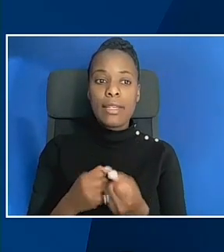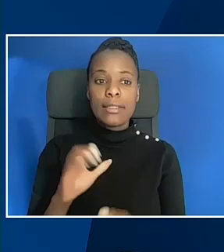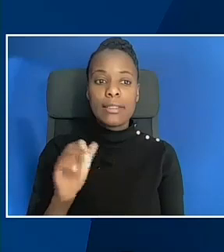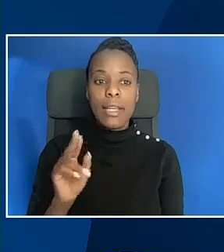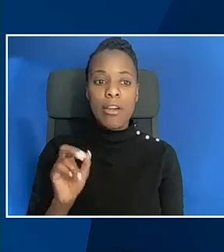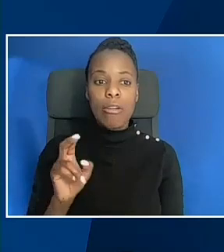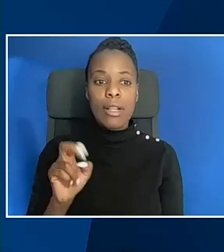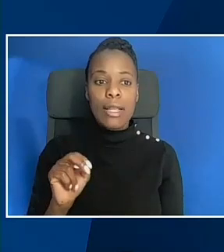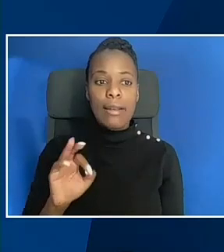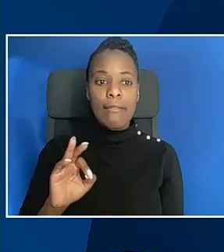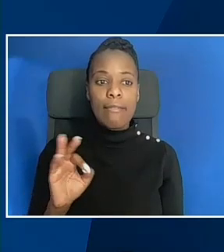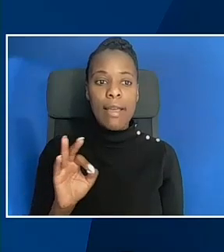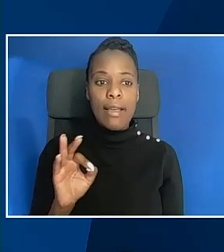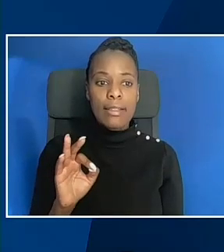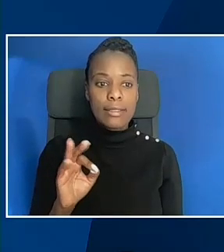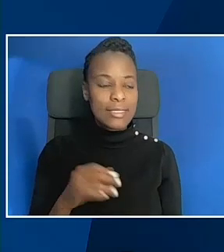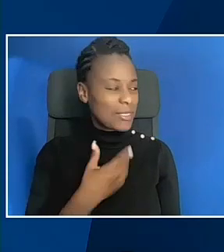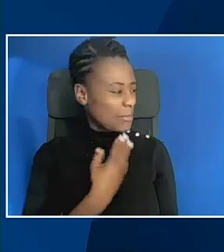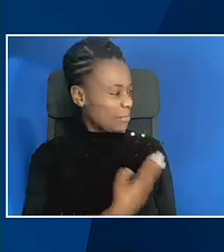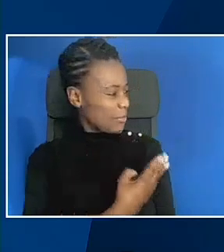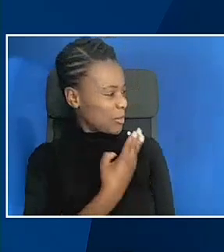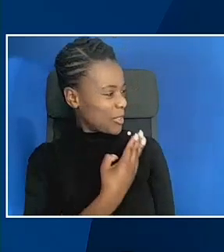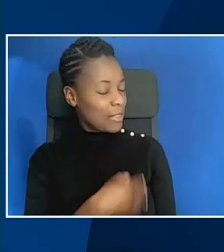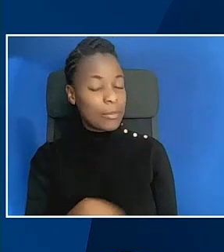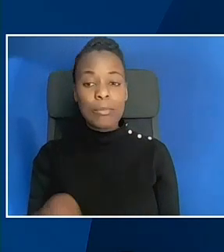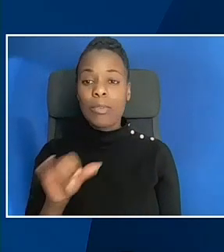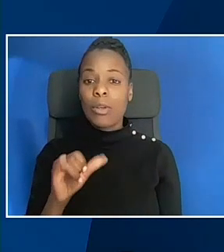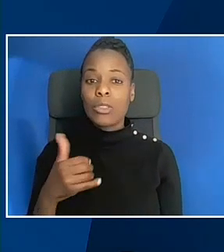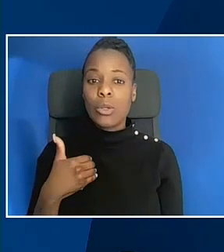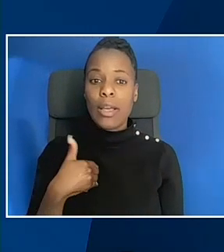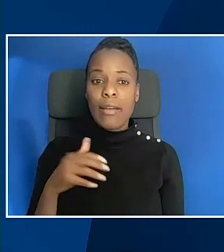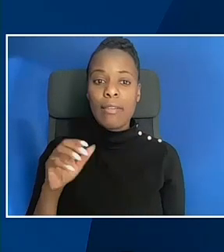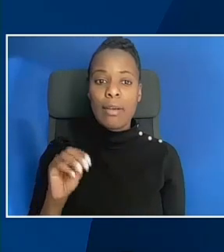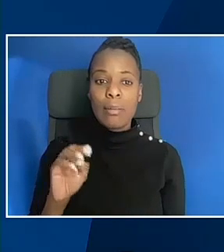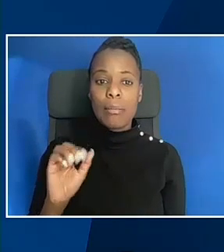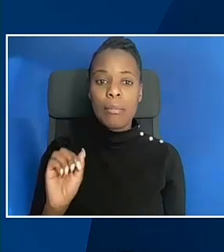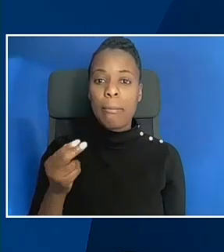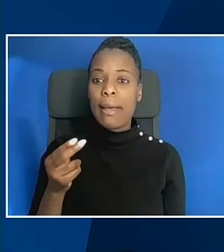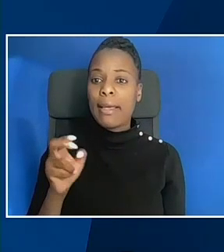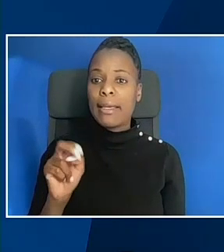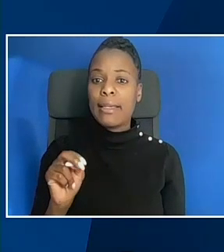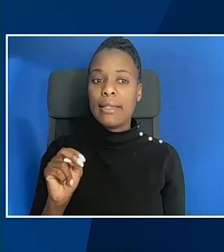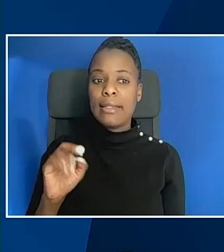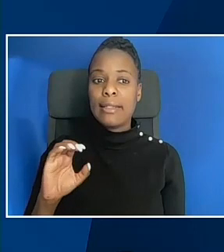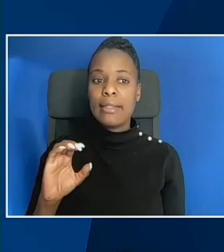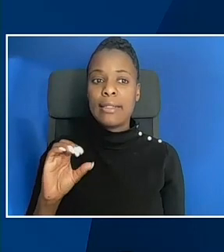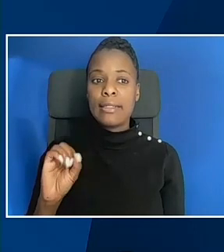Good morning. We also have Magin Sanchez. Good morning, everyone. Happy Tuesday.